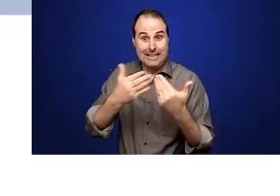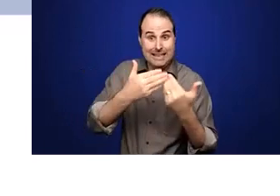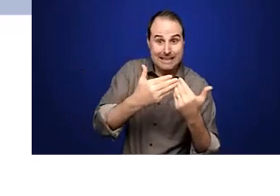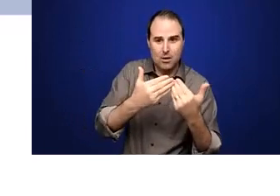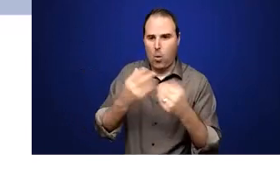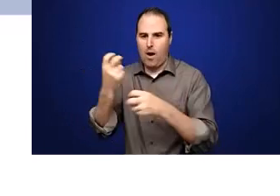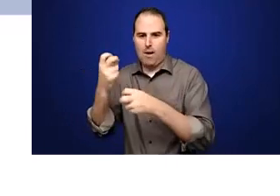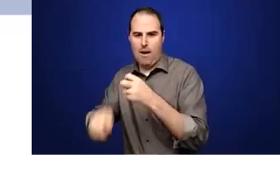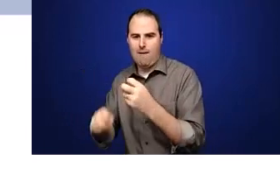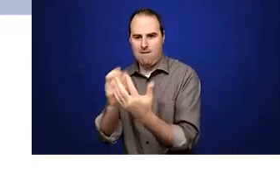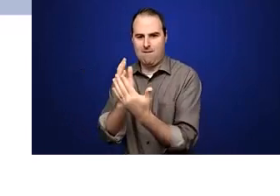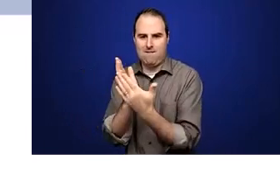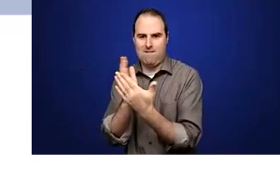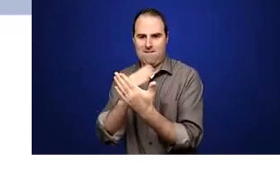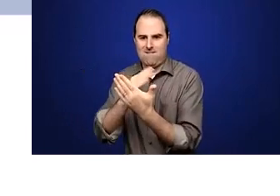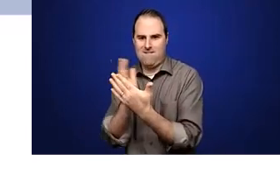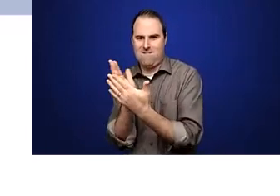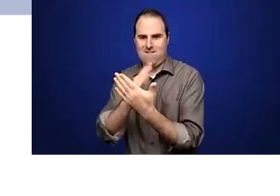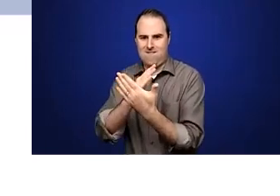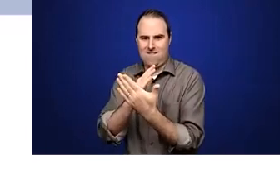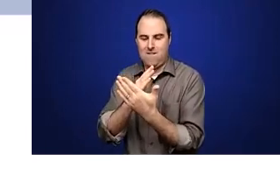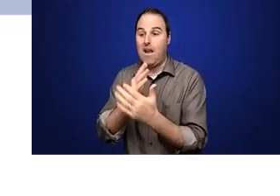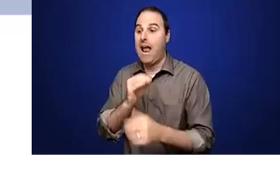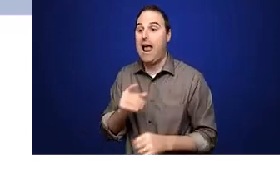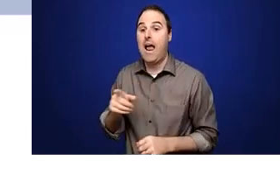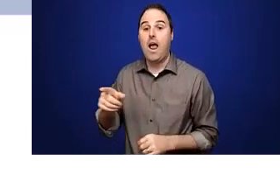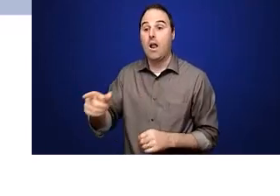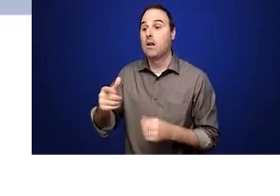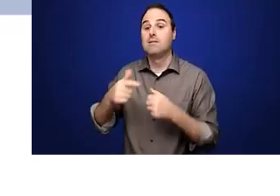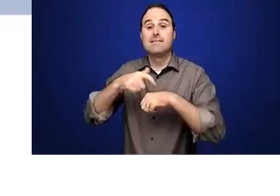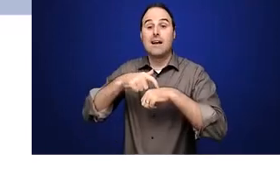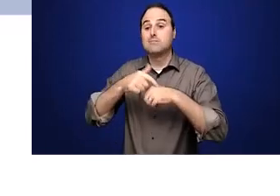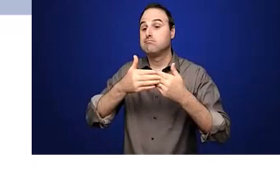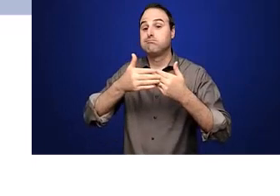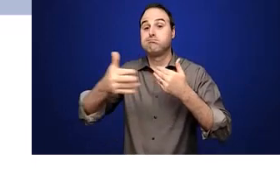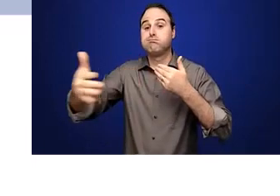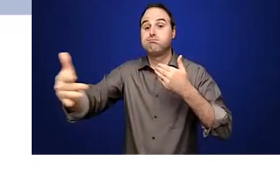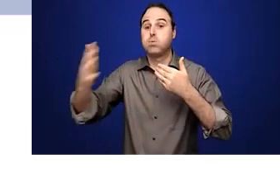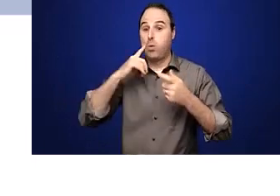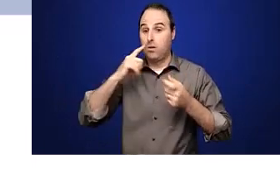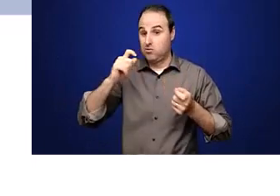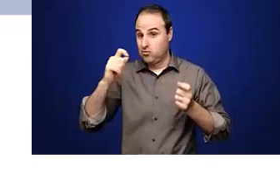to perform these job demands over time because of their health. They would then get a personalized report